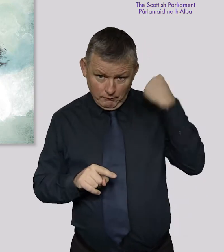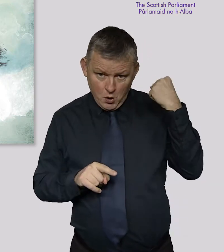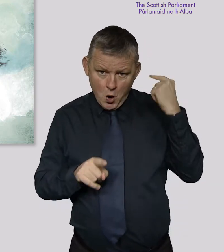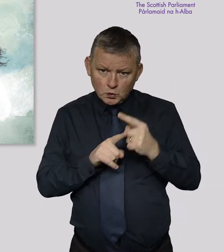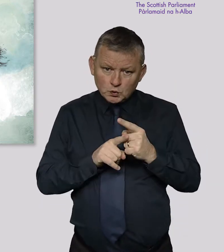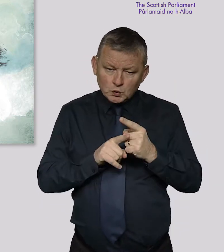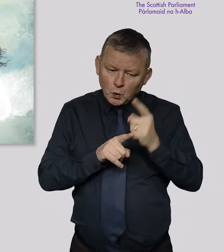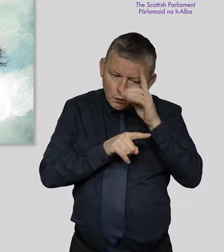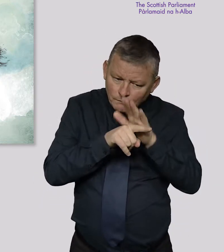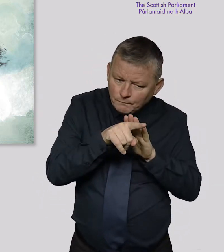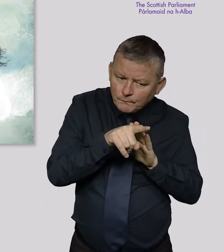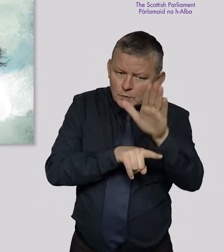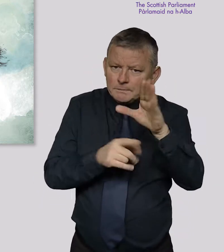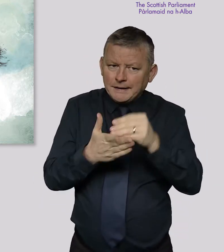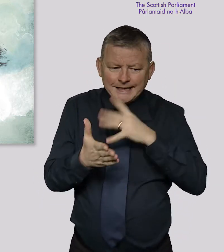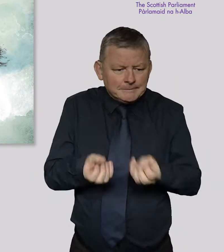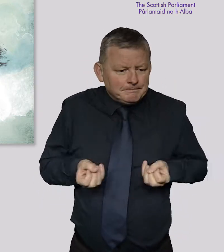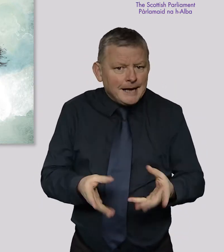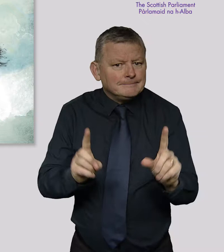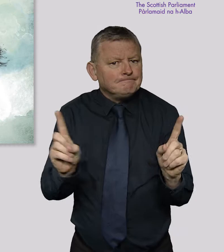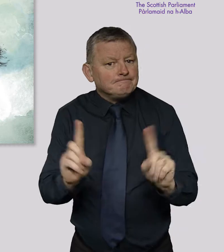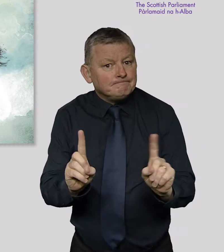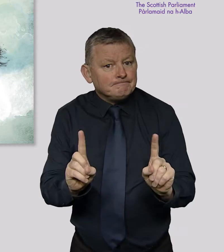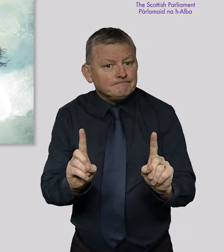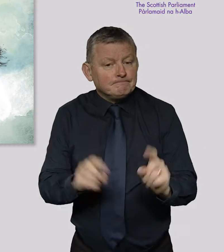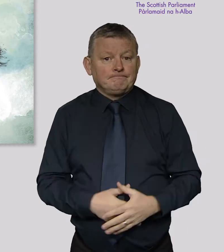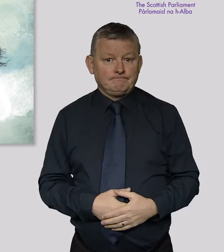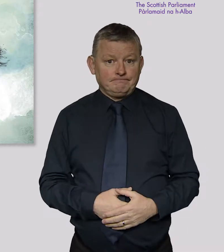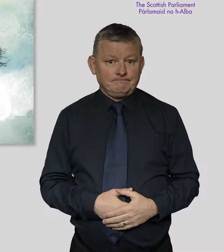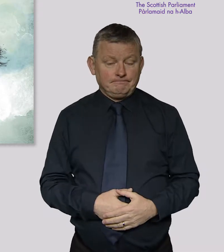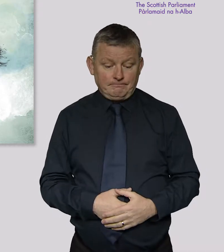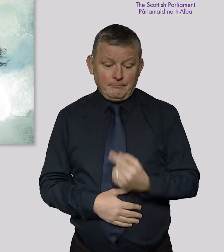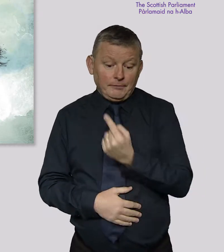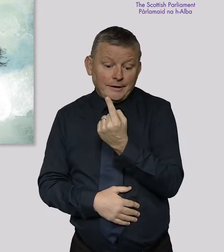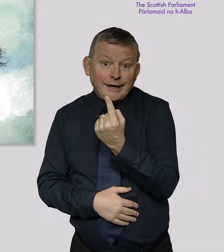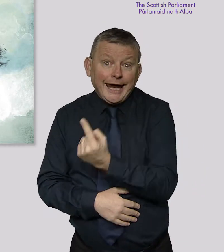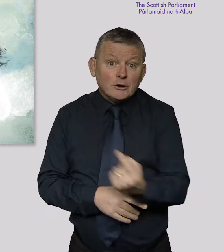and where money needs to be spent in the future.